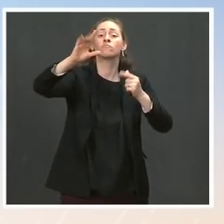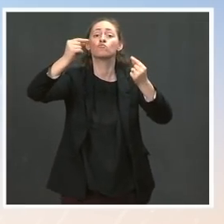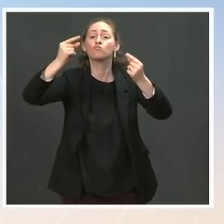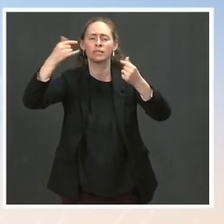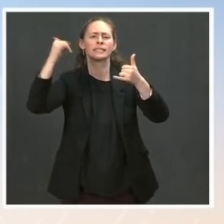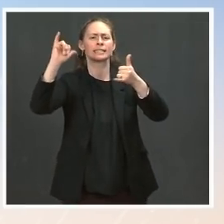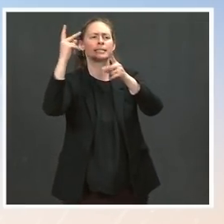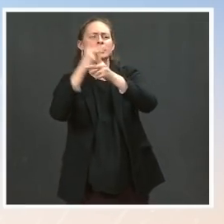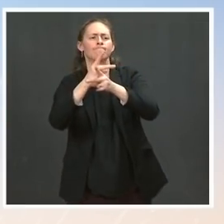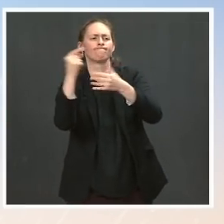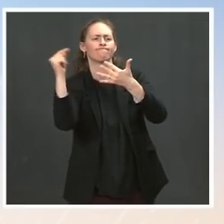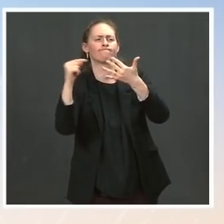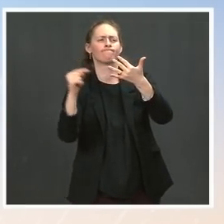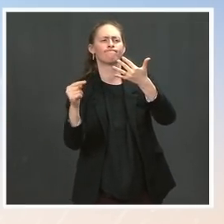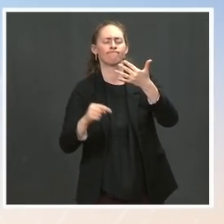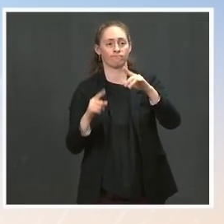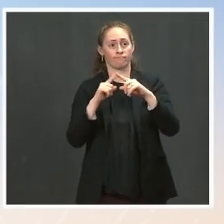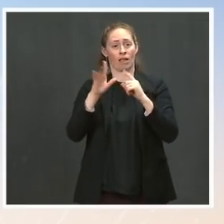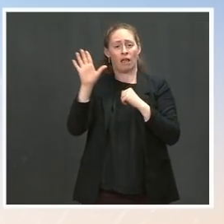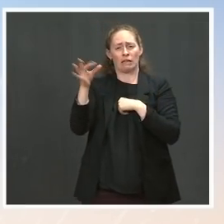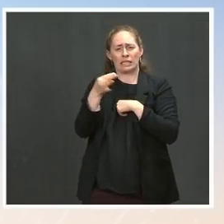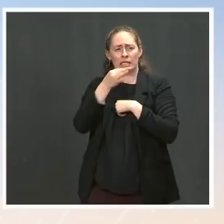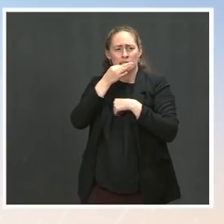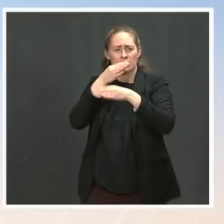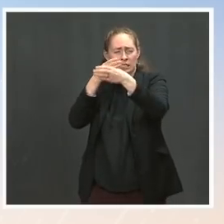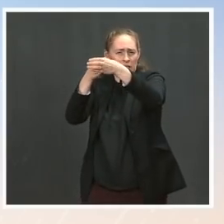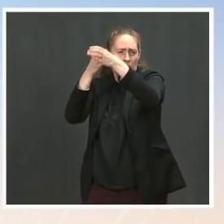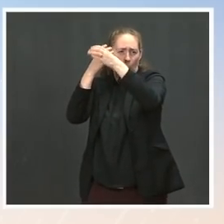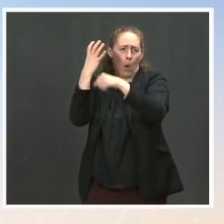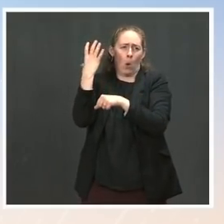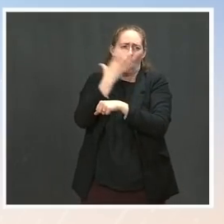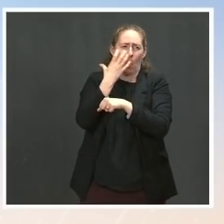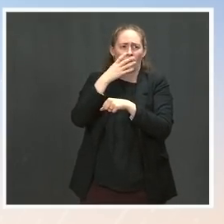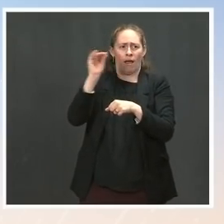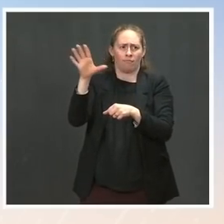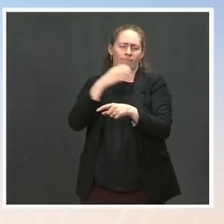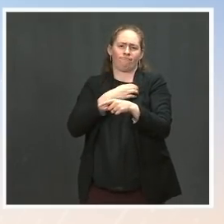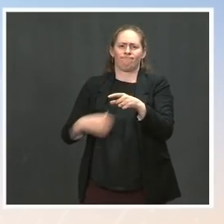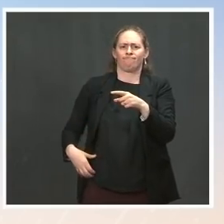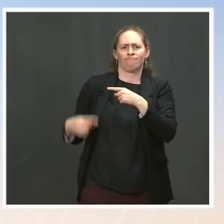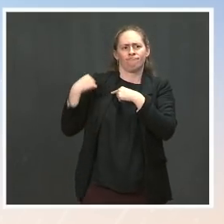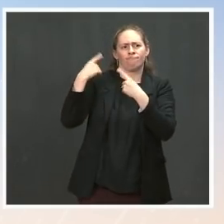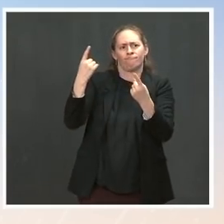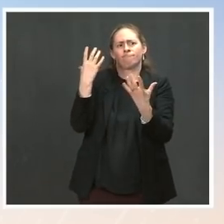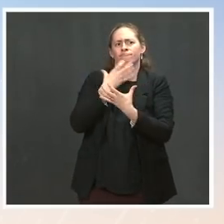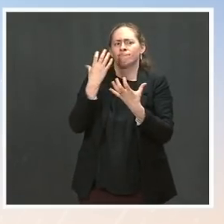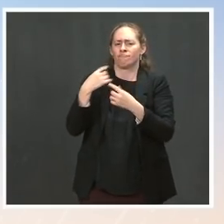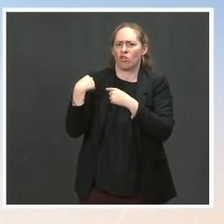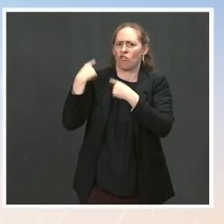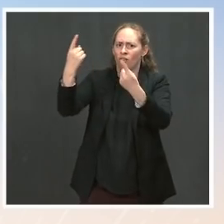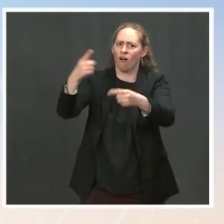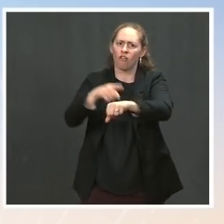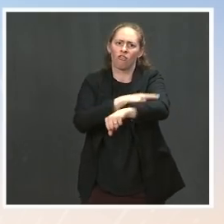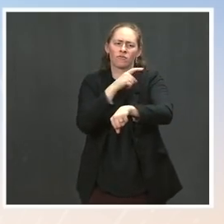and the expertise and experience of Ambassador Jacobson as long as we have. The Press: And on Cindy McCain? Ms. Psaki: There is an ongoing process on ambassadors.